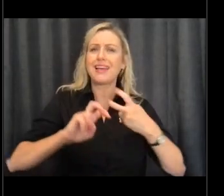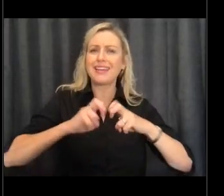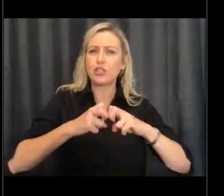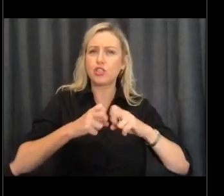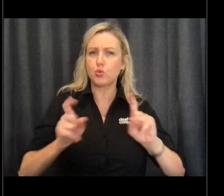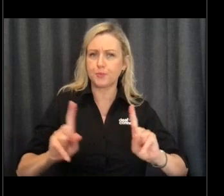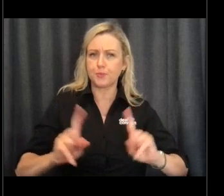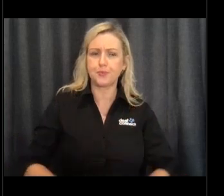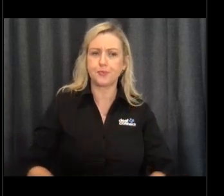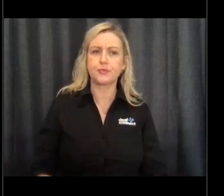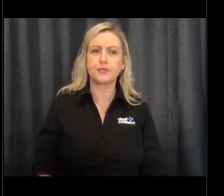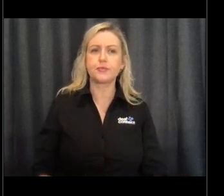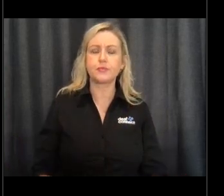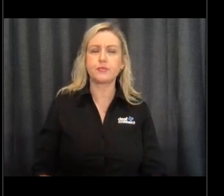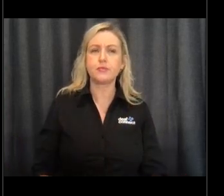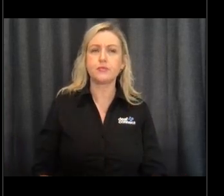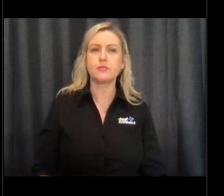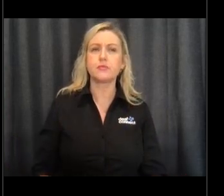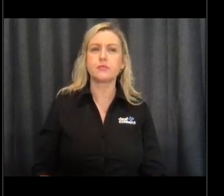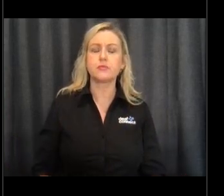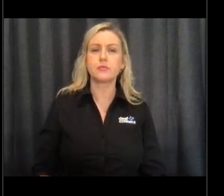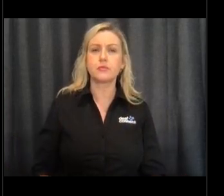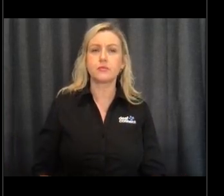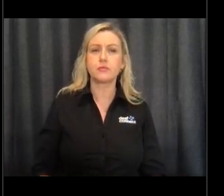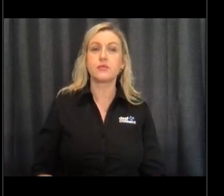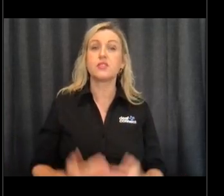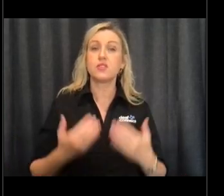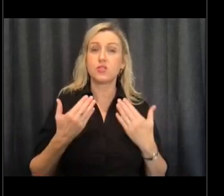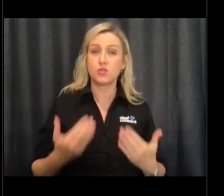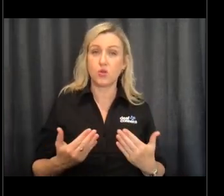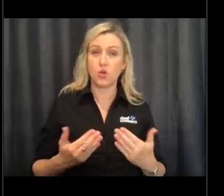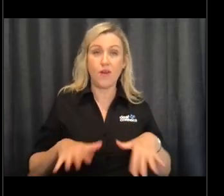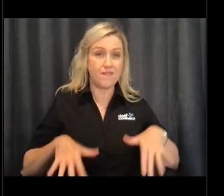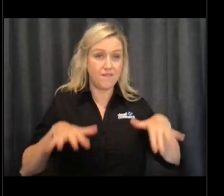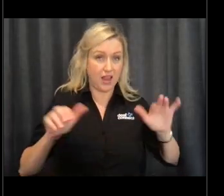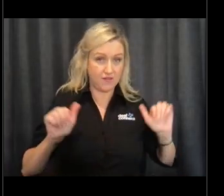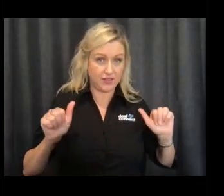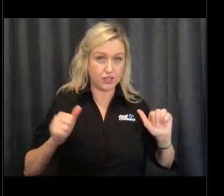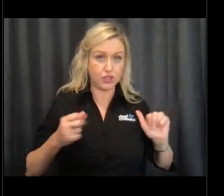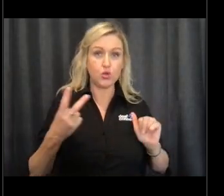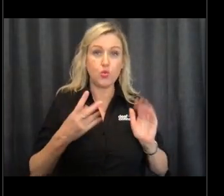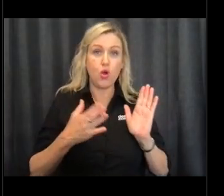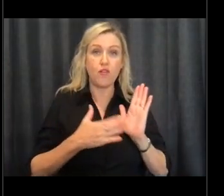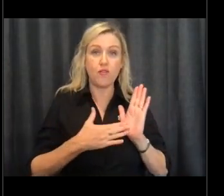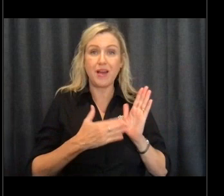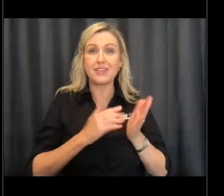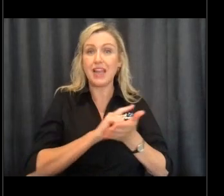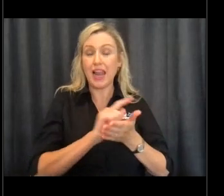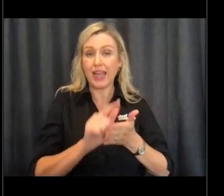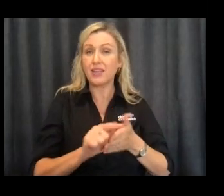So where we're at is 12 months later people have lodged their insurance claim.